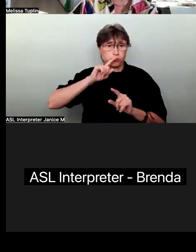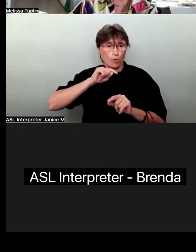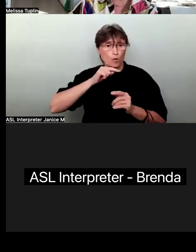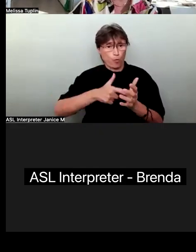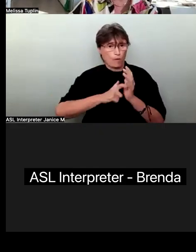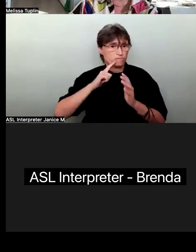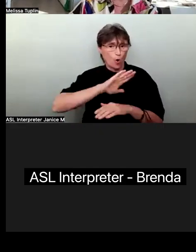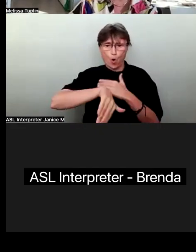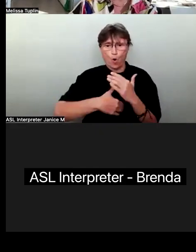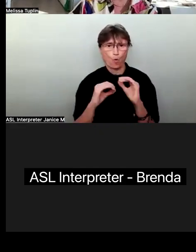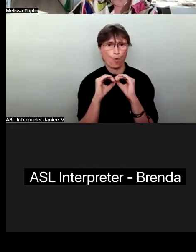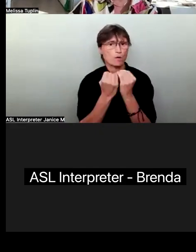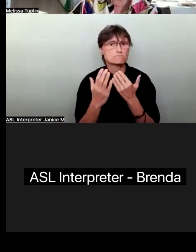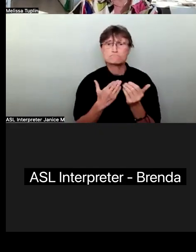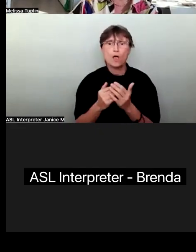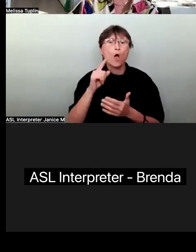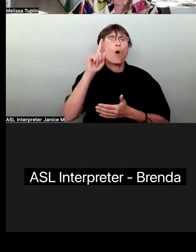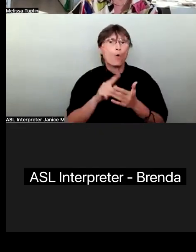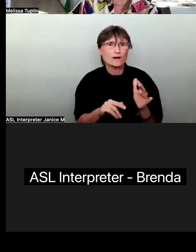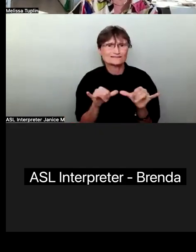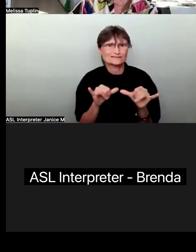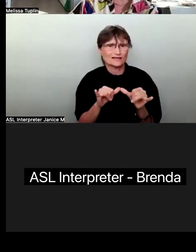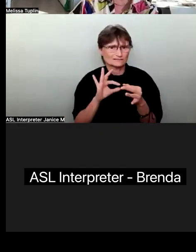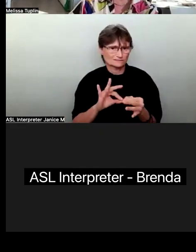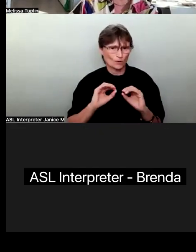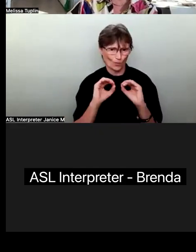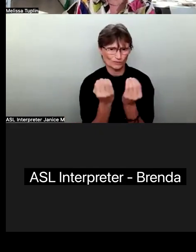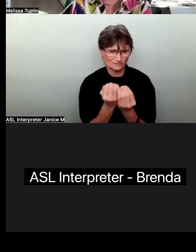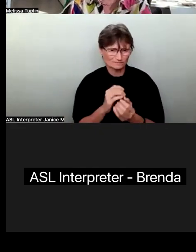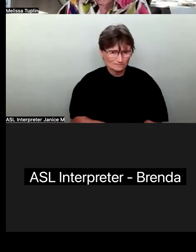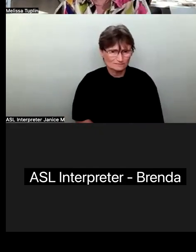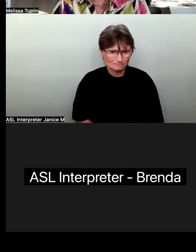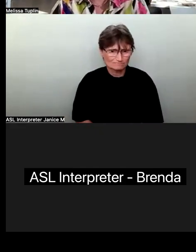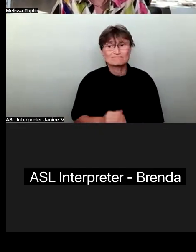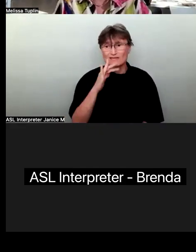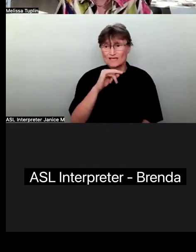regardless of size and grant amount, does not take into account unique factors like